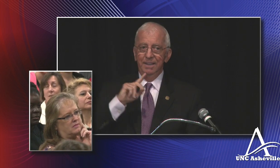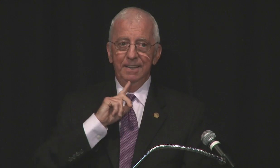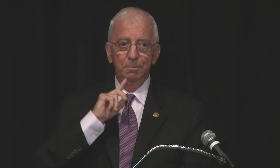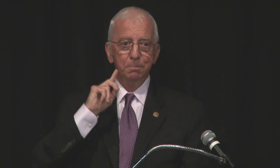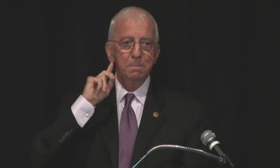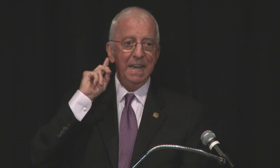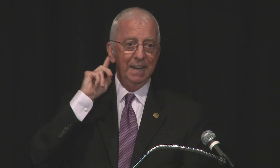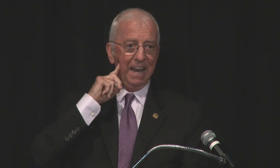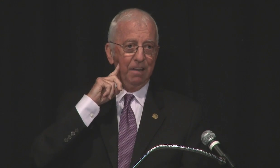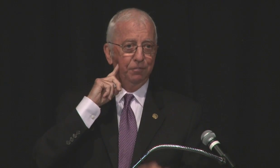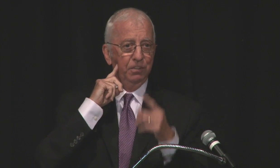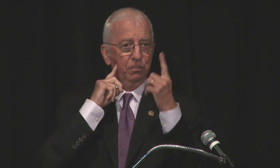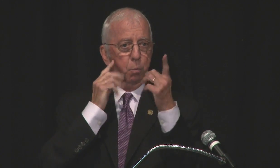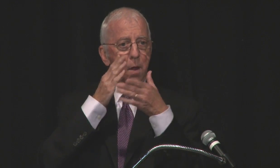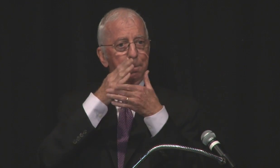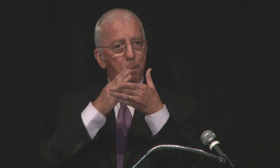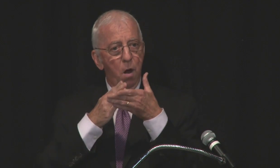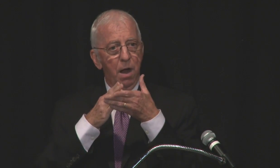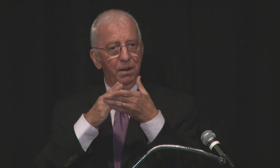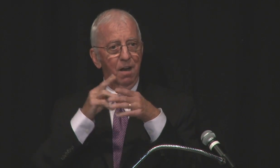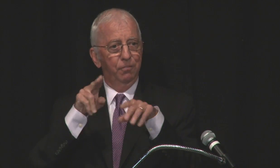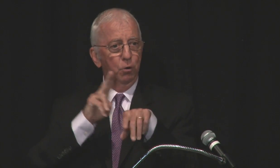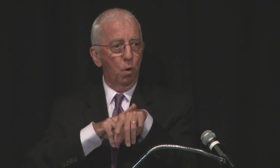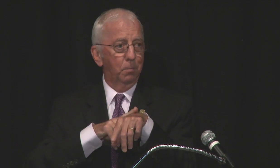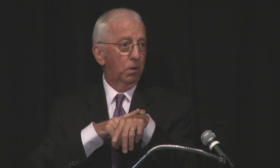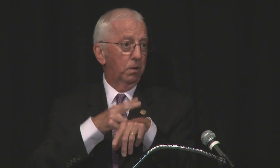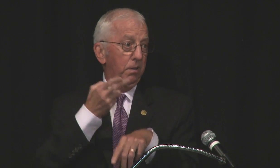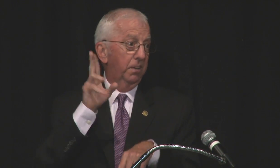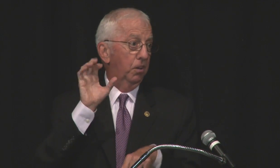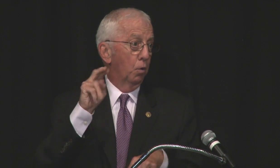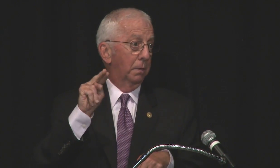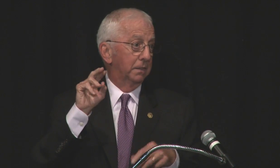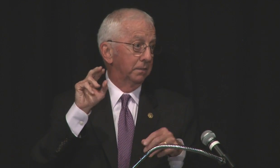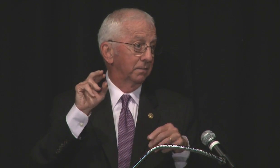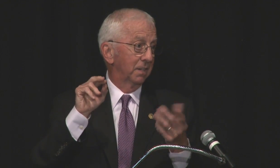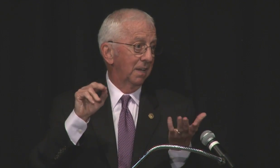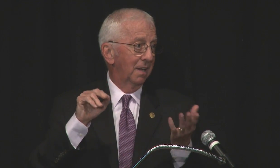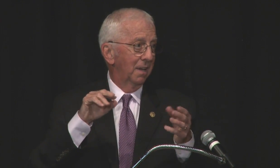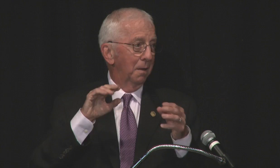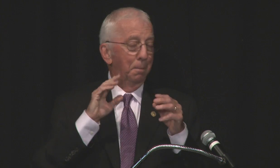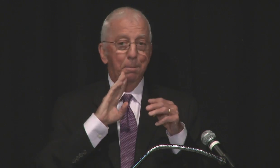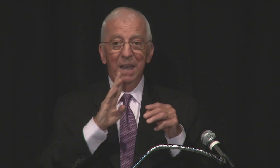Being deaf is just one part of normal human.